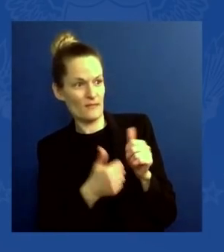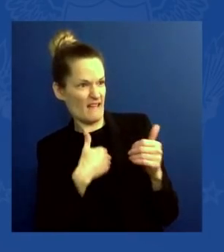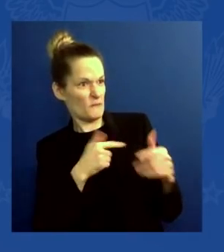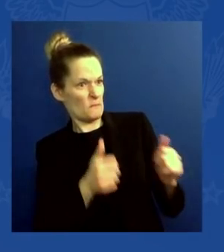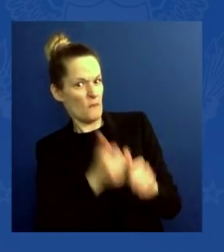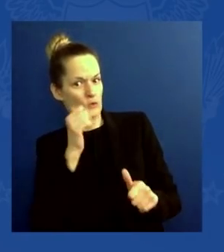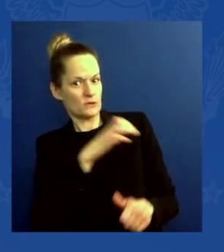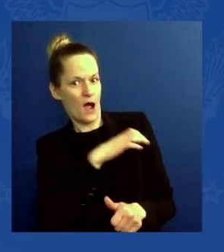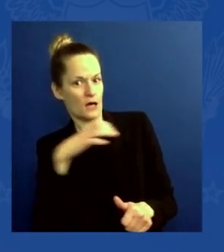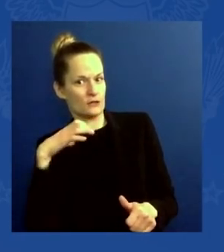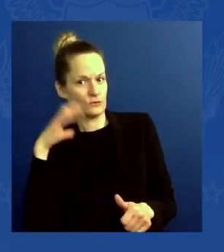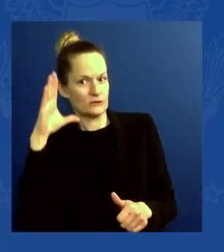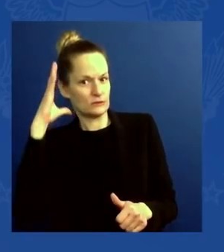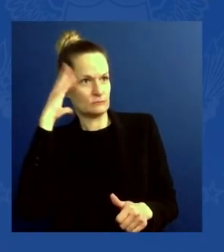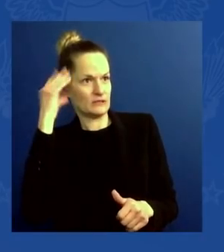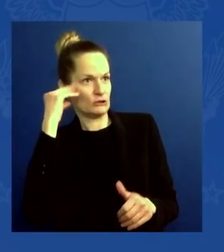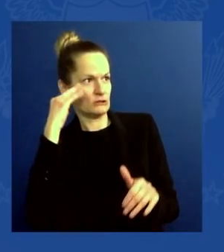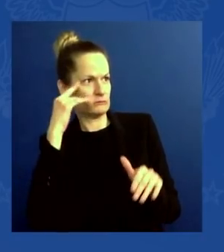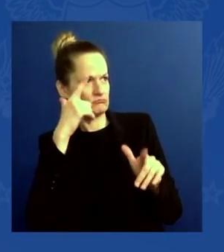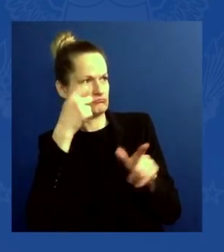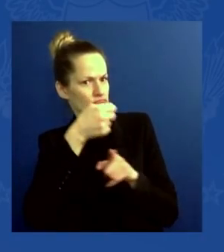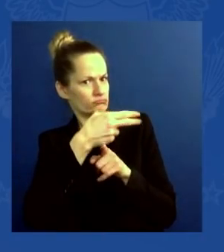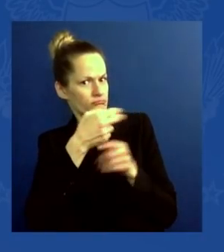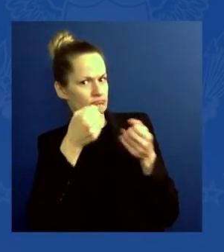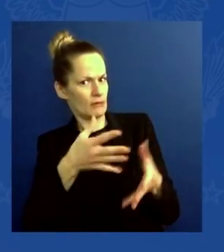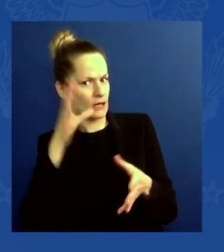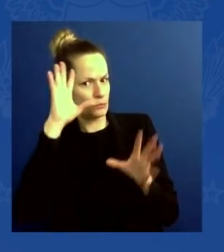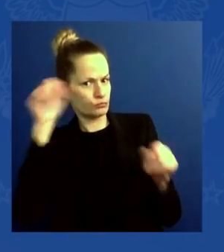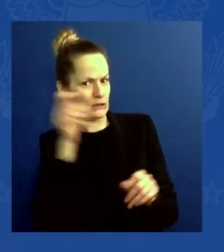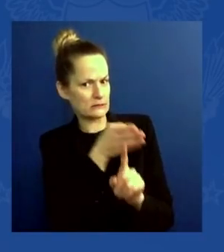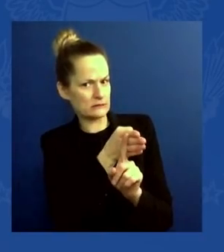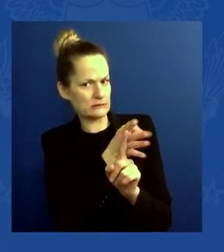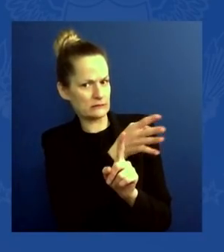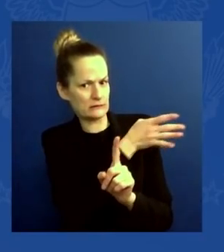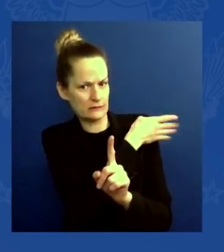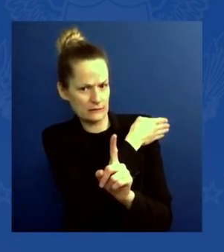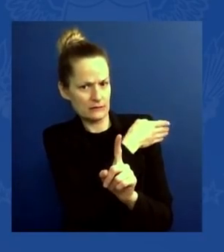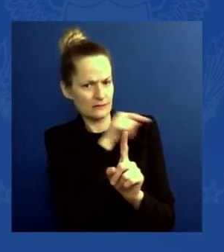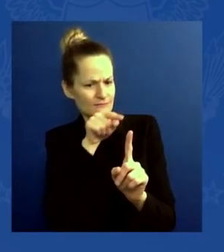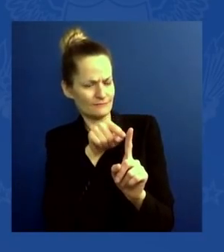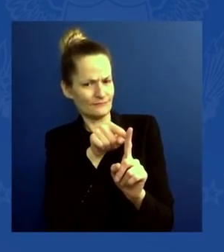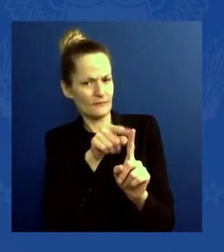though, for your Build Back Better Agenda. Isn't it doomed? And then my second question, Mr. President.